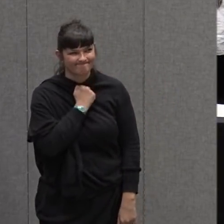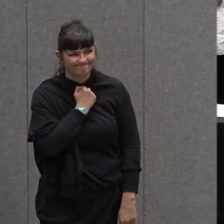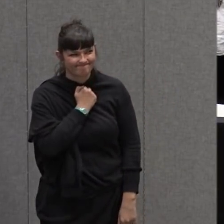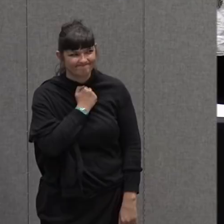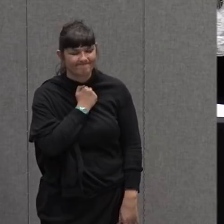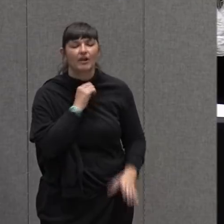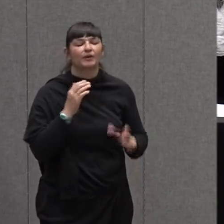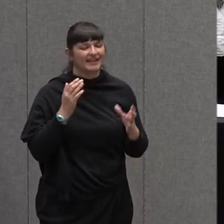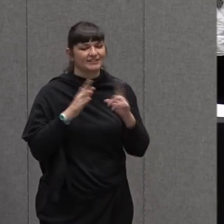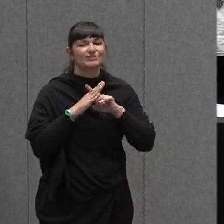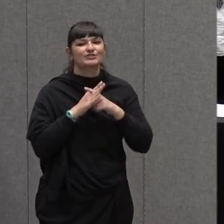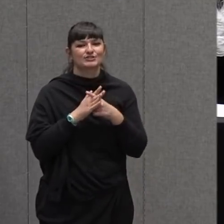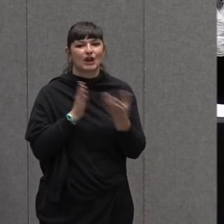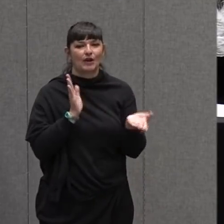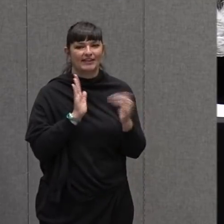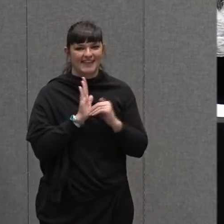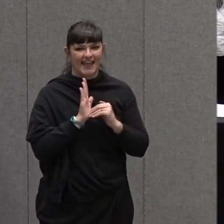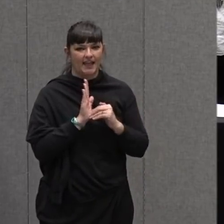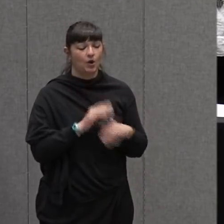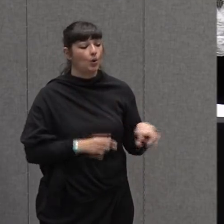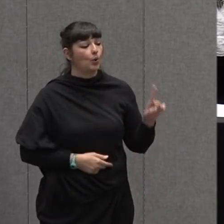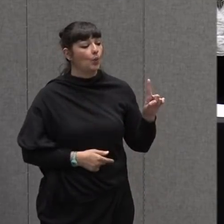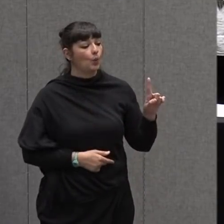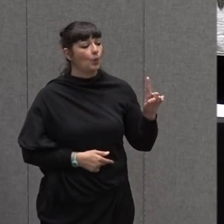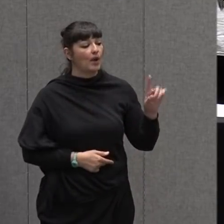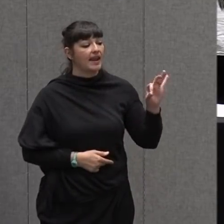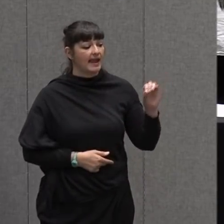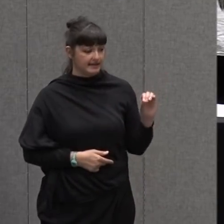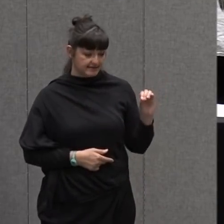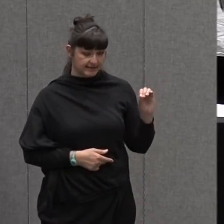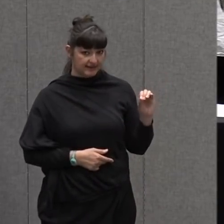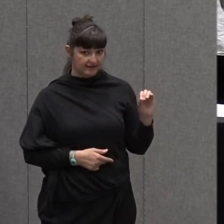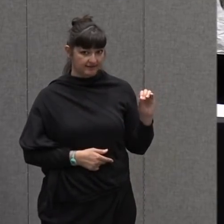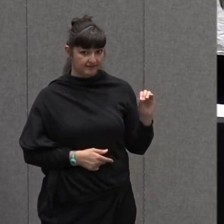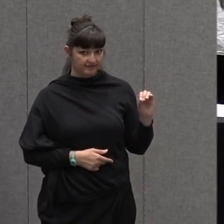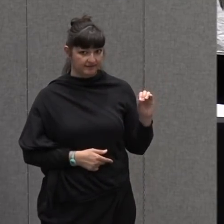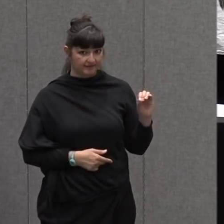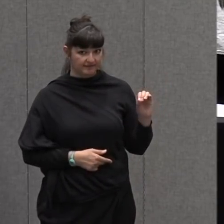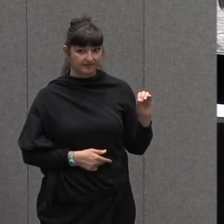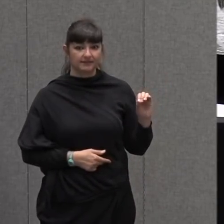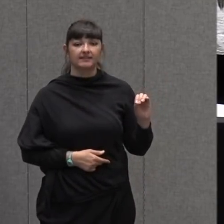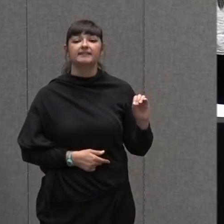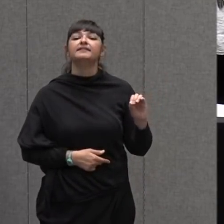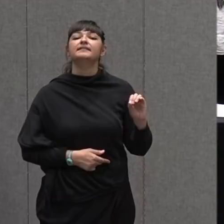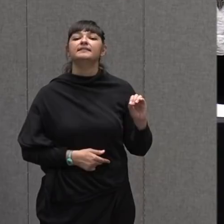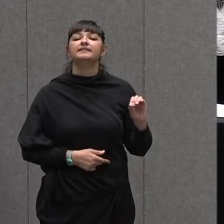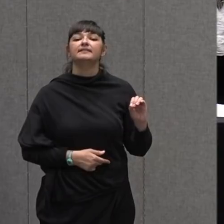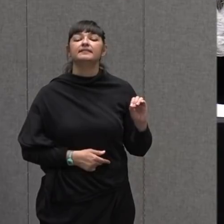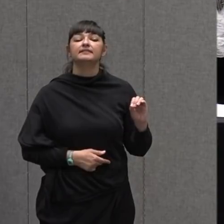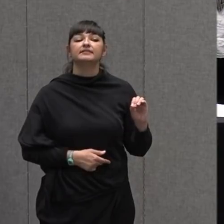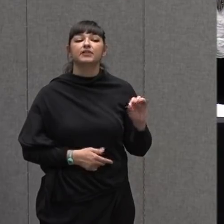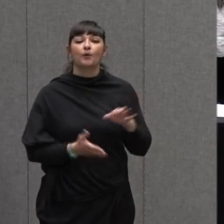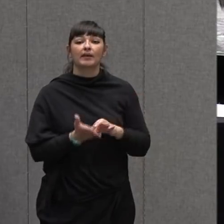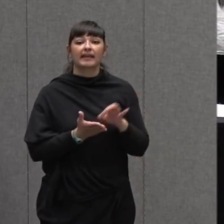Okay, so we're gonna start at 190. And we gonna make sure we just stay with those fives, right? Okay - Yep